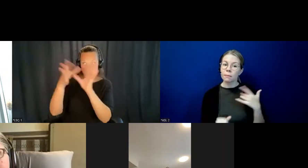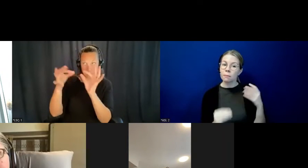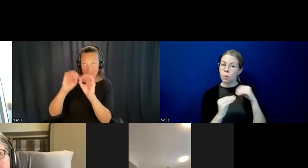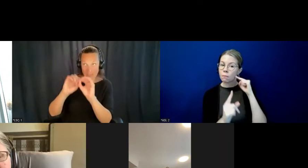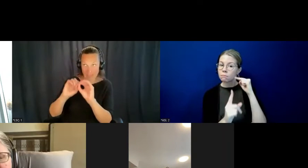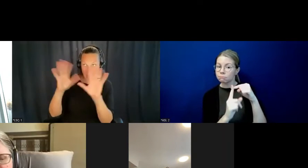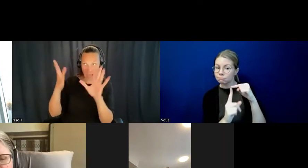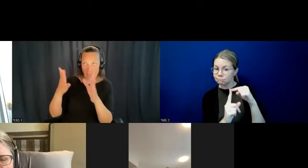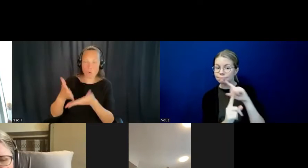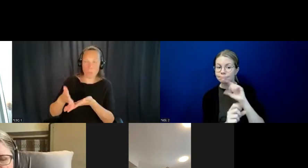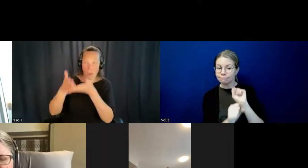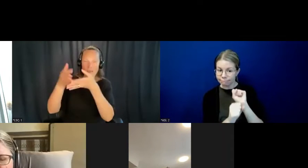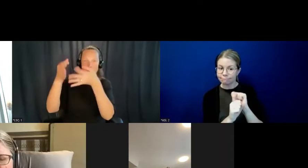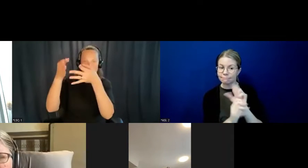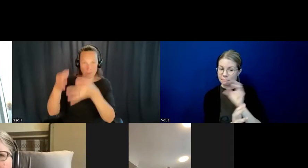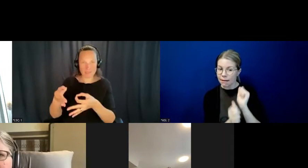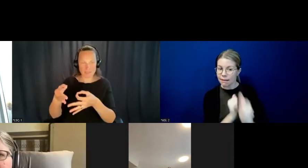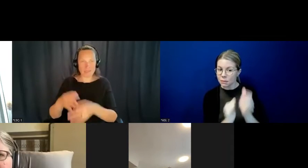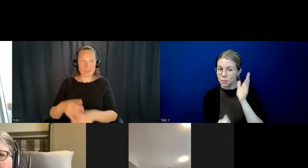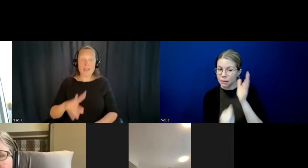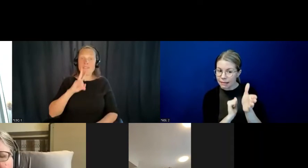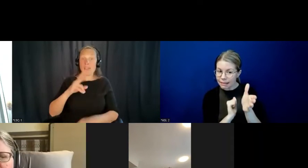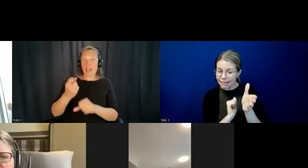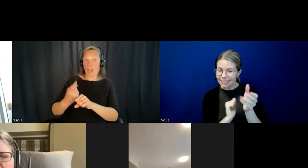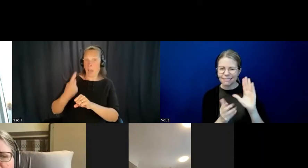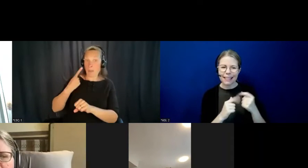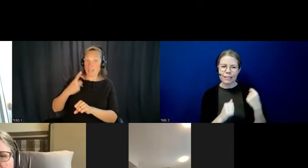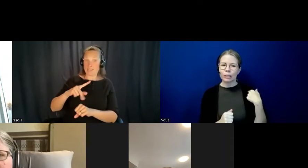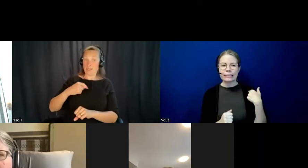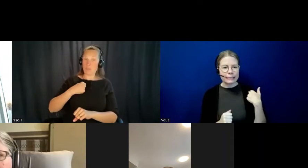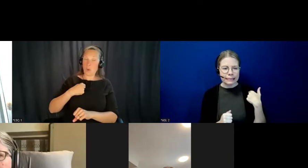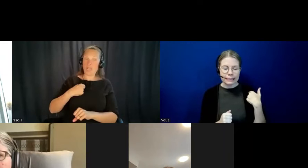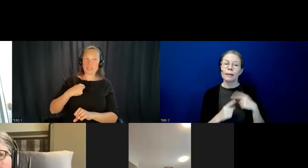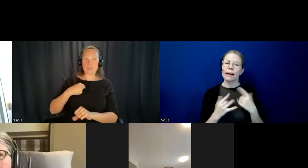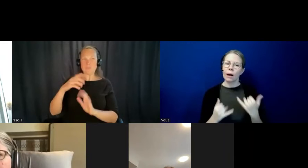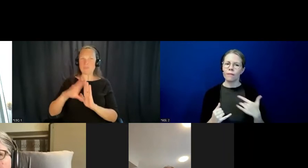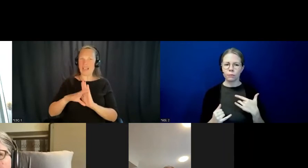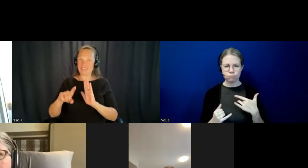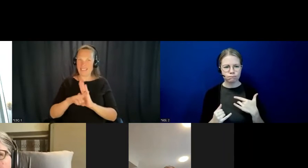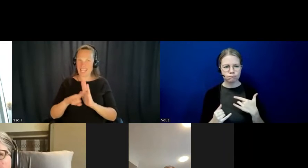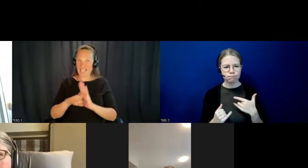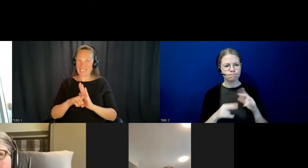AND PROBABLY MORE HOPEFUL THAN WHEN I BEGAN THESE CONVERSATIONS WITH SOME OF YOUR COLLEAGUES EVEN